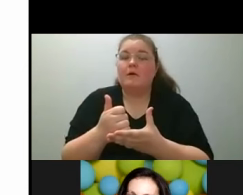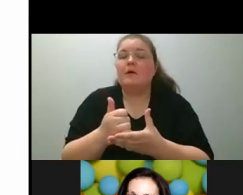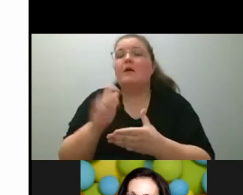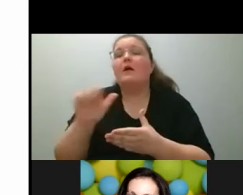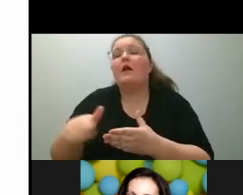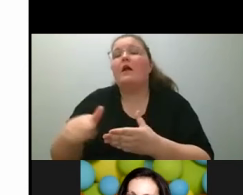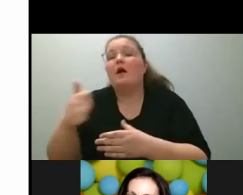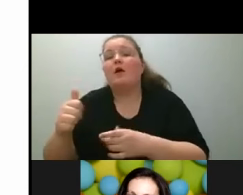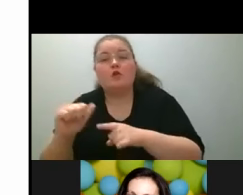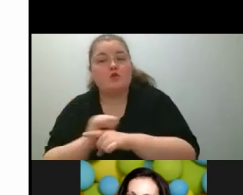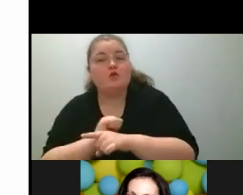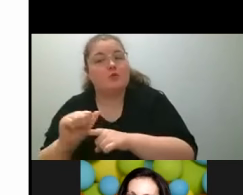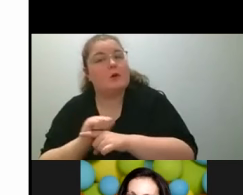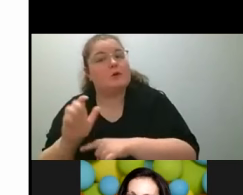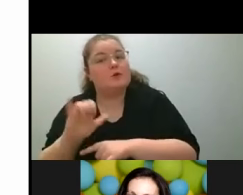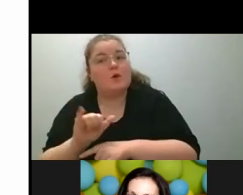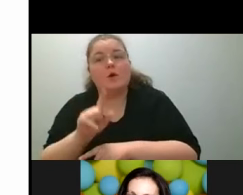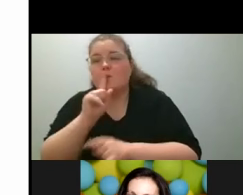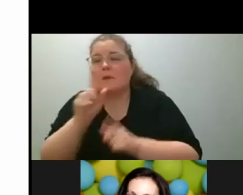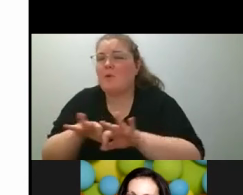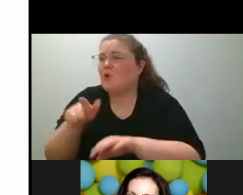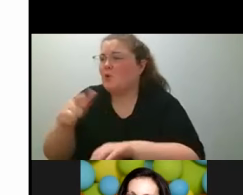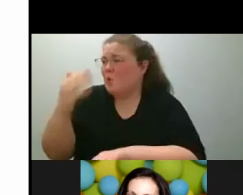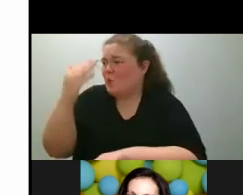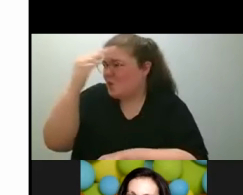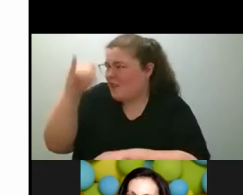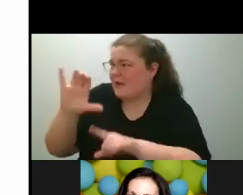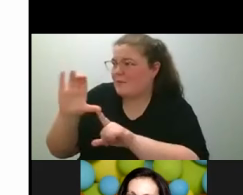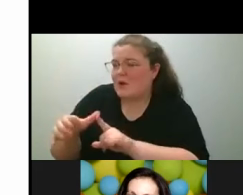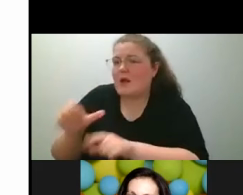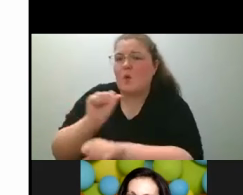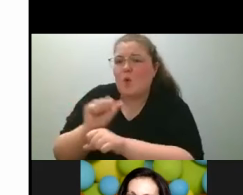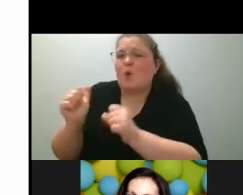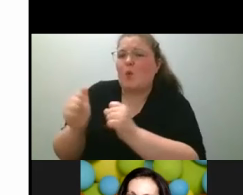and just working within the community and learning more about the people that you're serving.